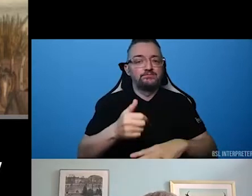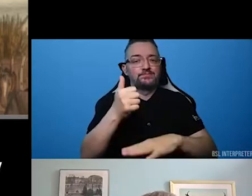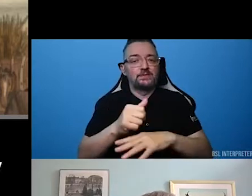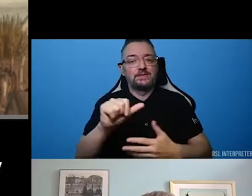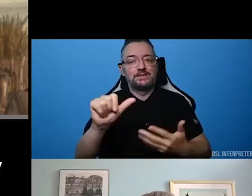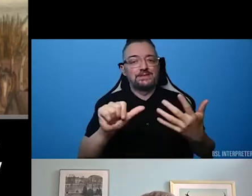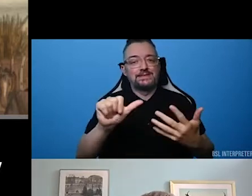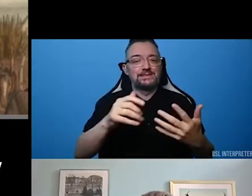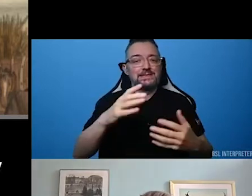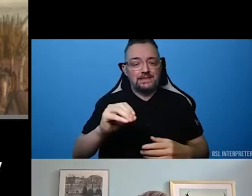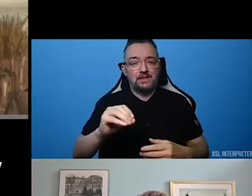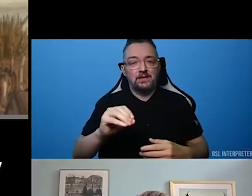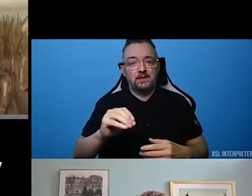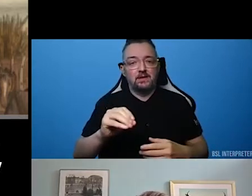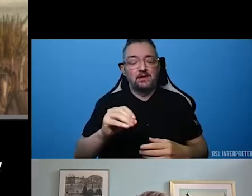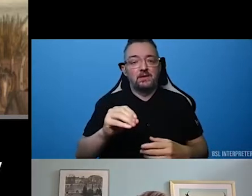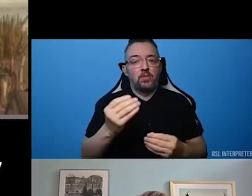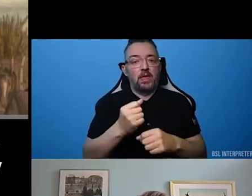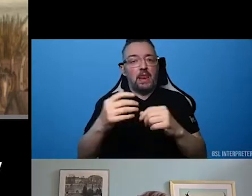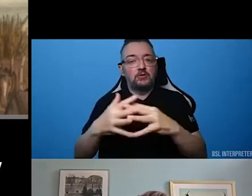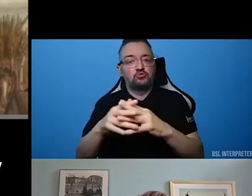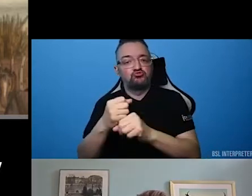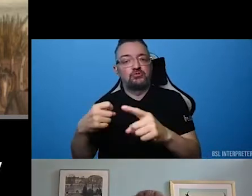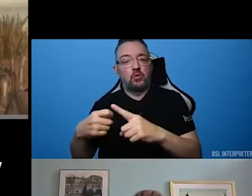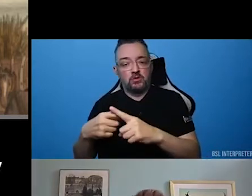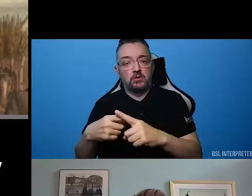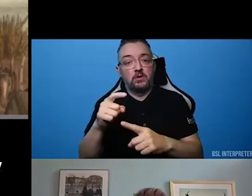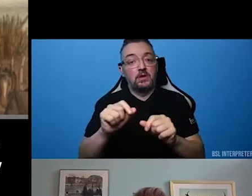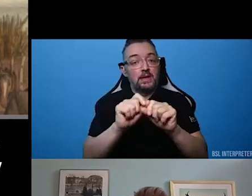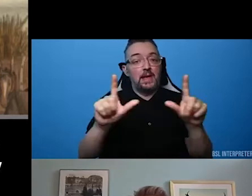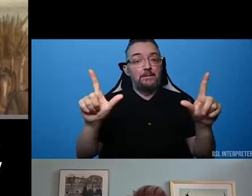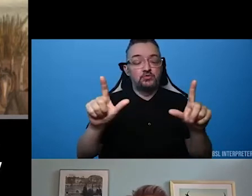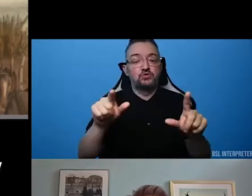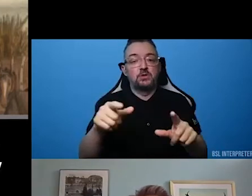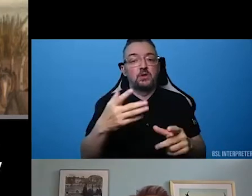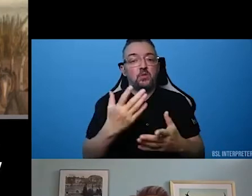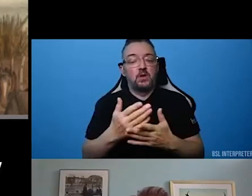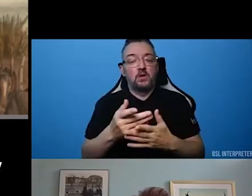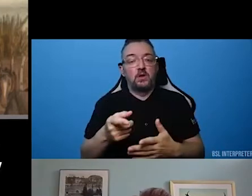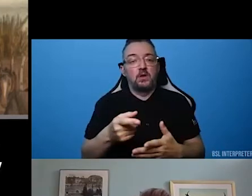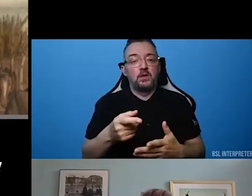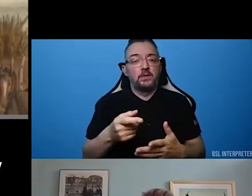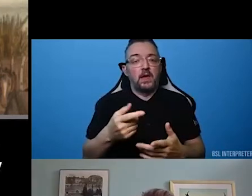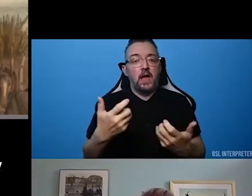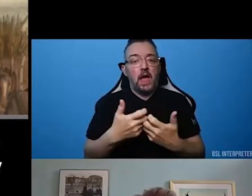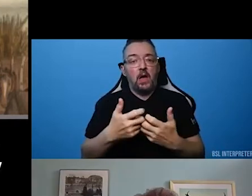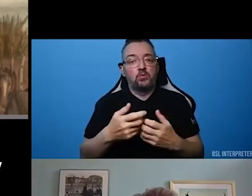around Glasgow and Greenock. The image I've given you there is of the harvesting of sugar canes